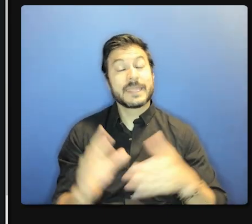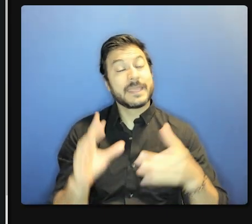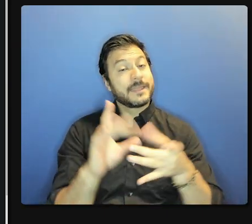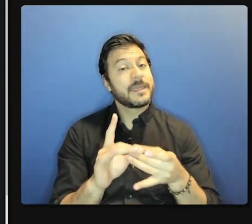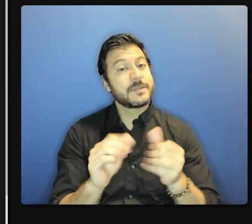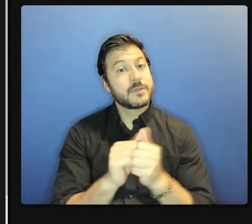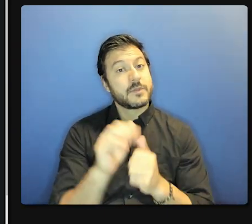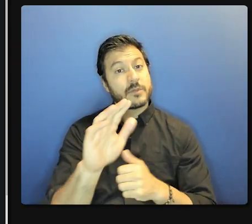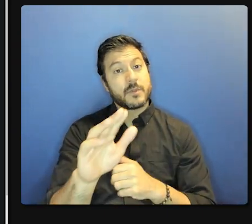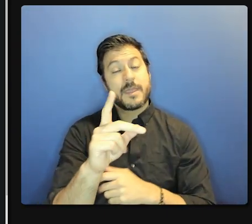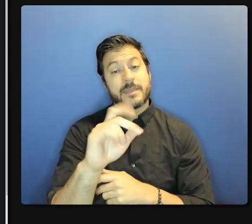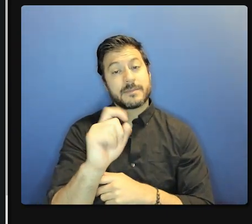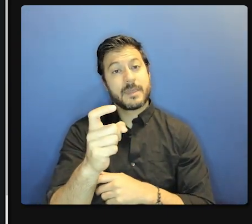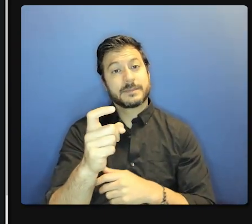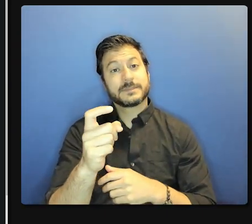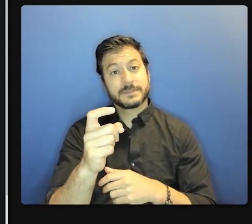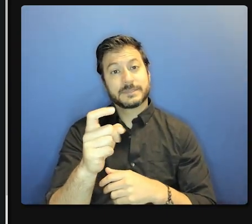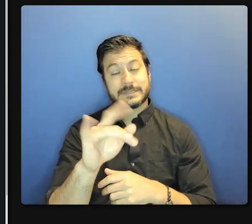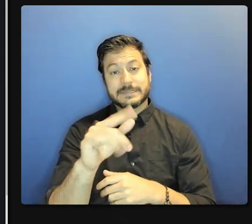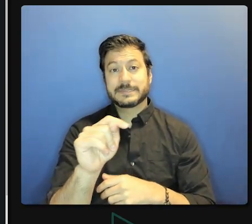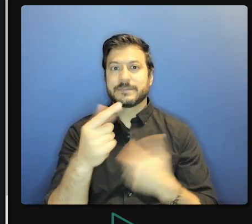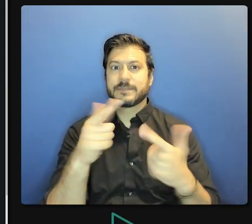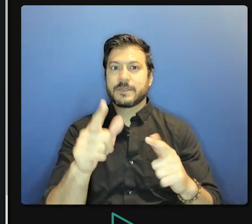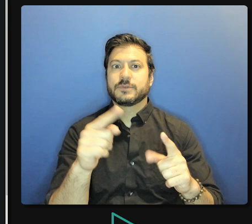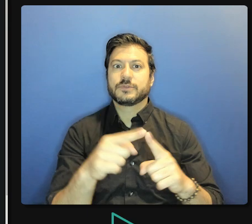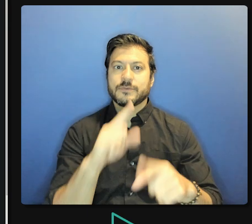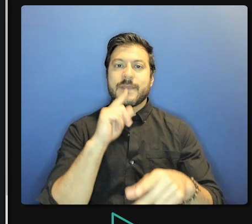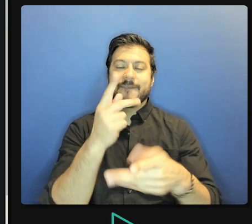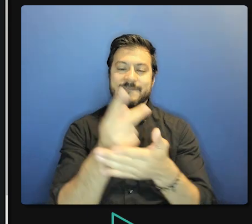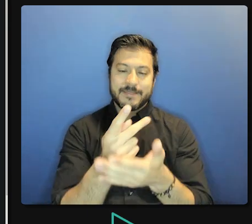Connecting to your Xbox development kit enables you to validate